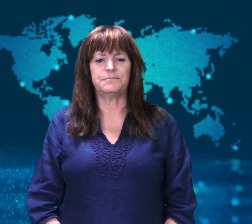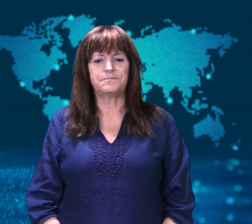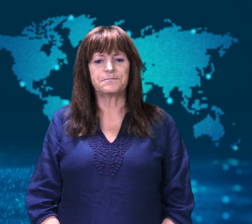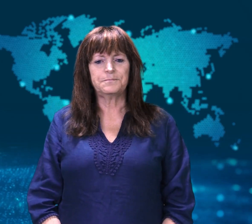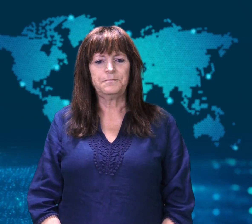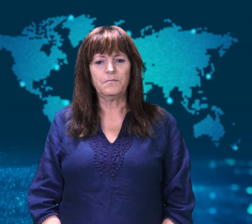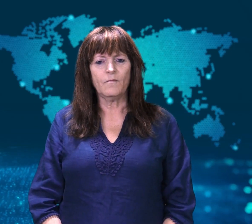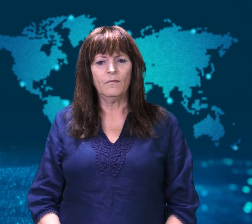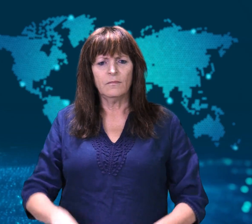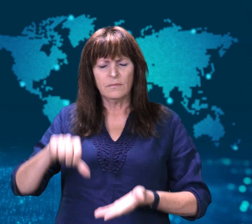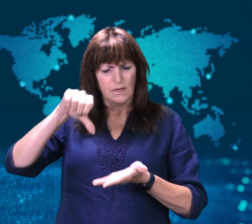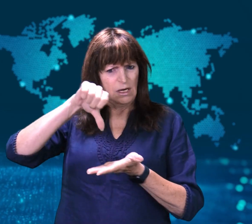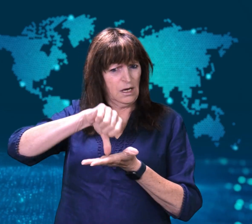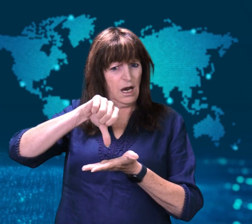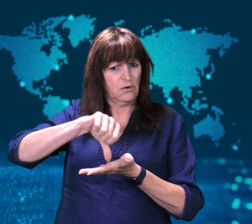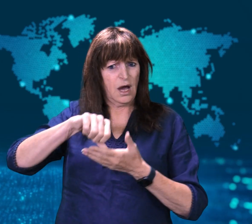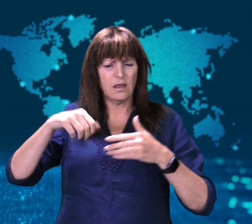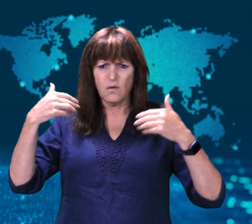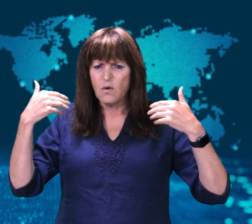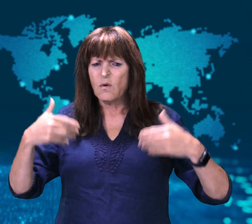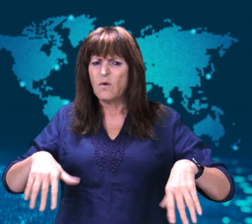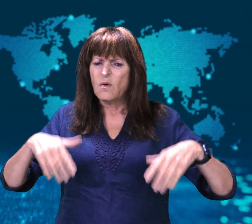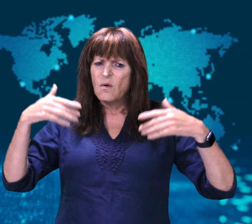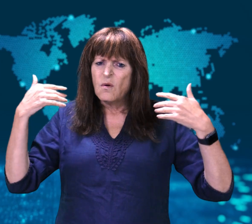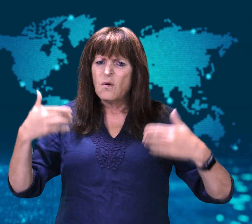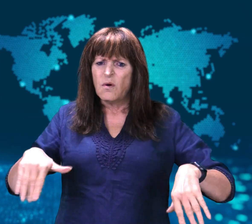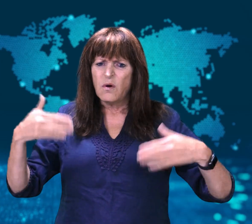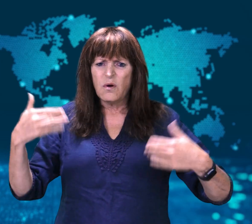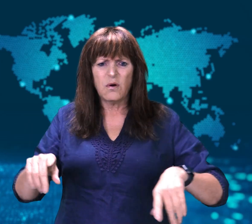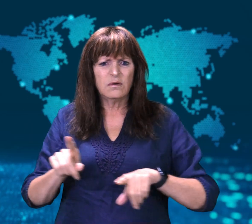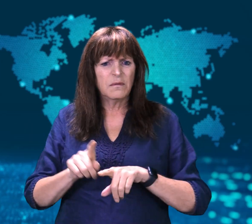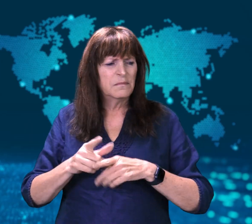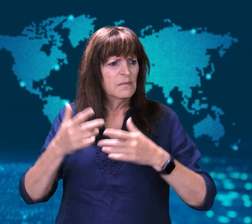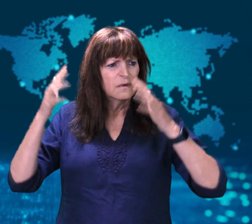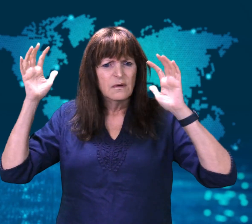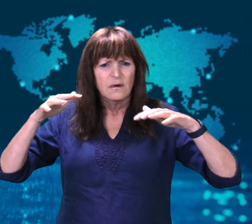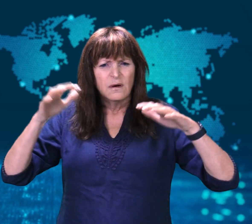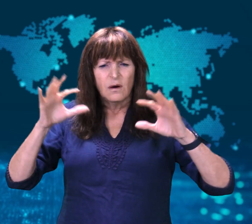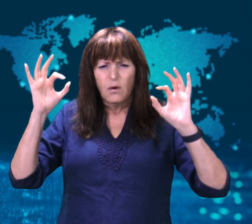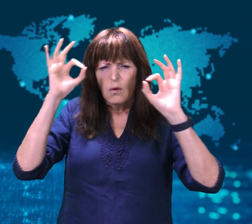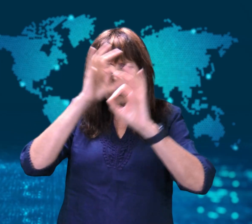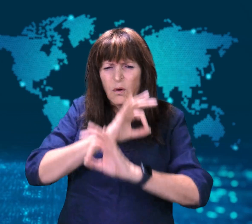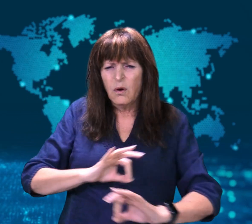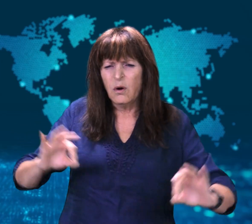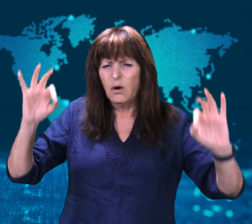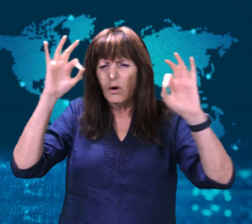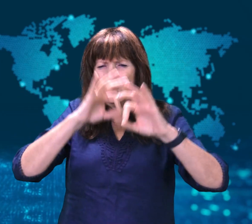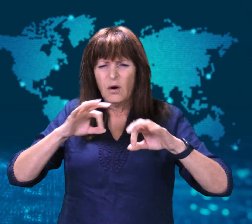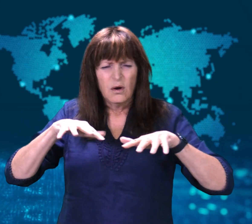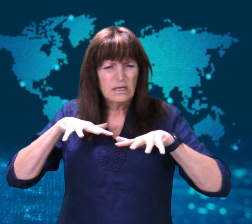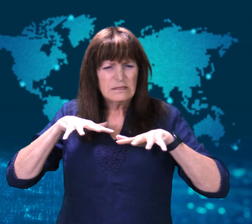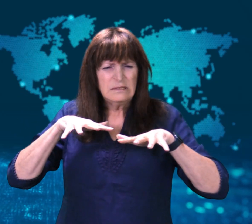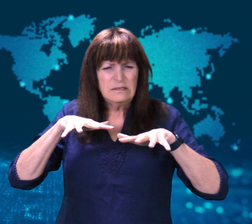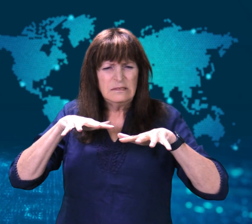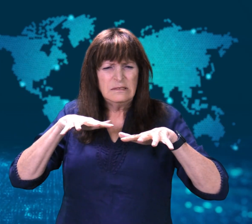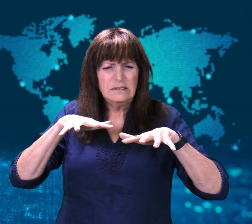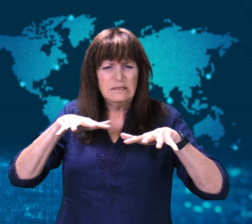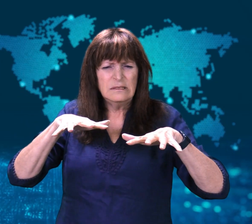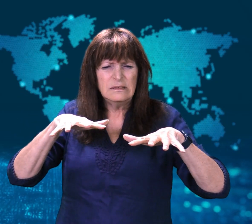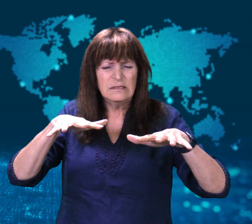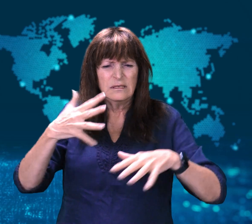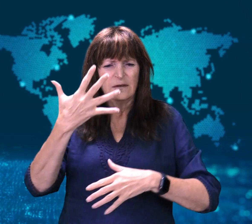Iran is experiencing the worst drought in over 50 years.